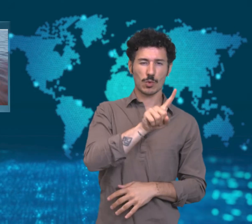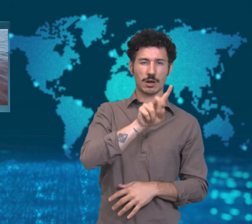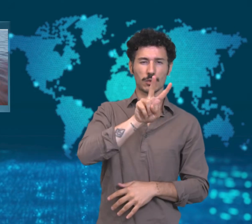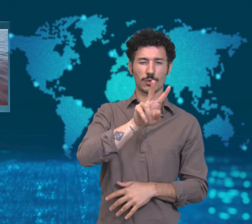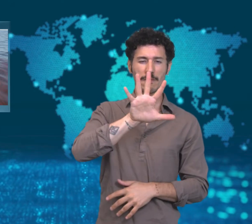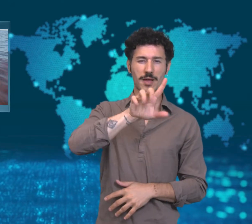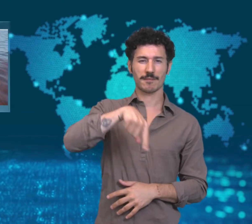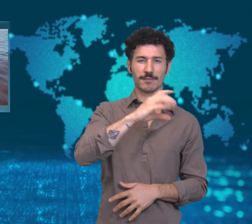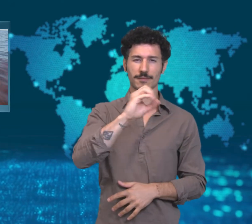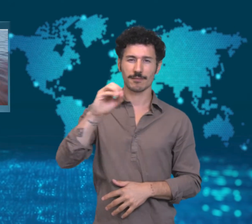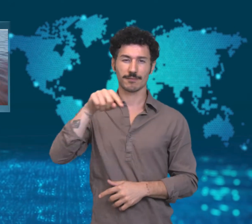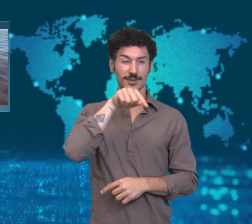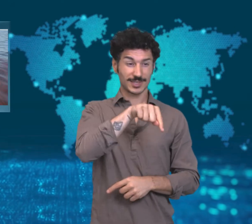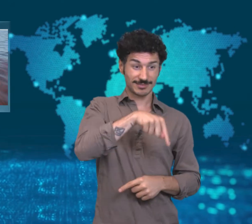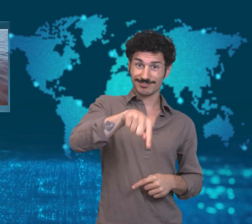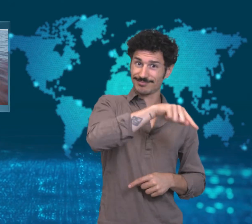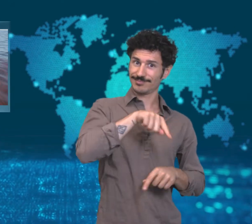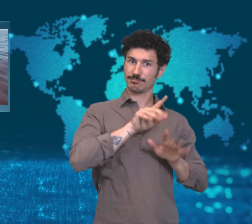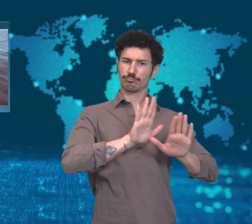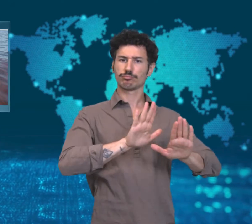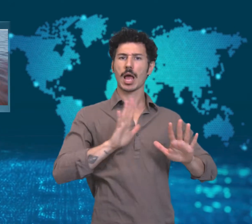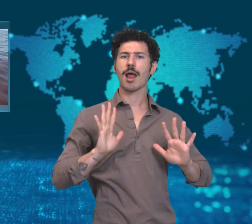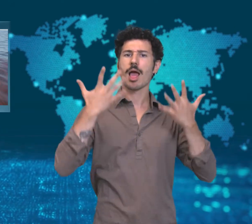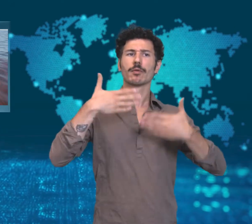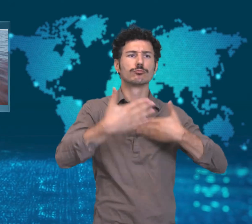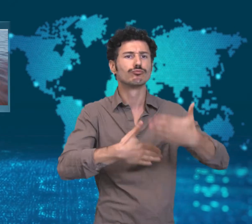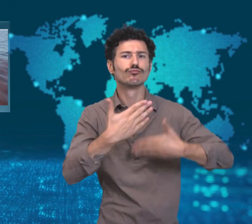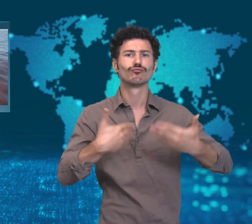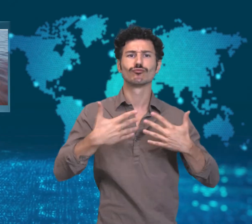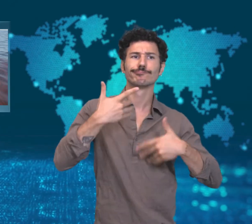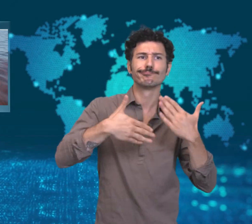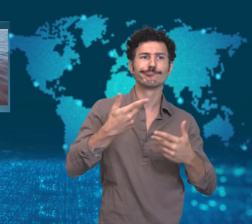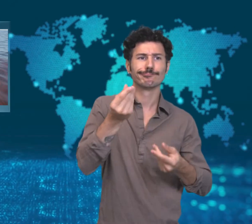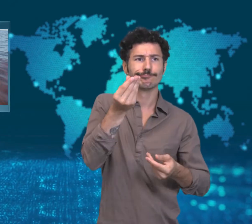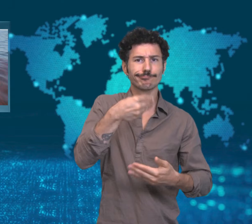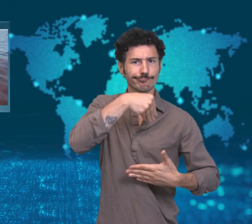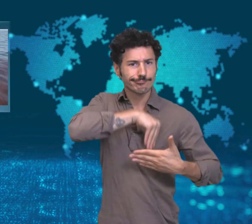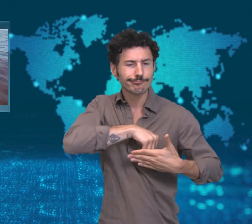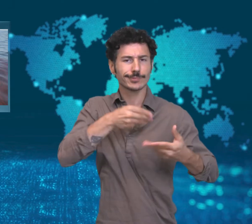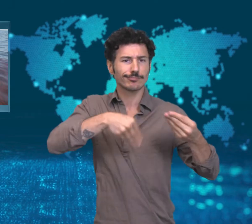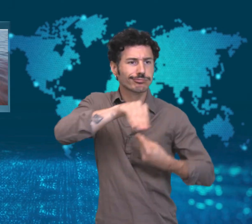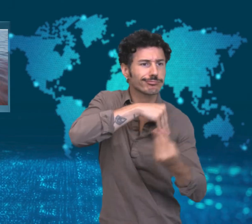and the marine life would be destroyed.